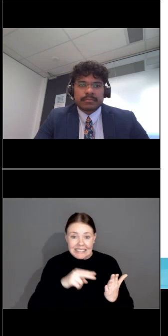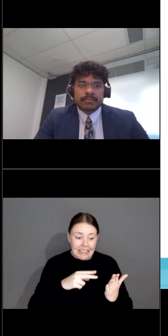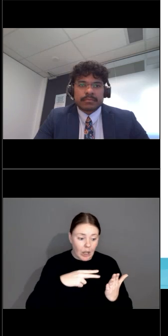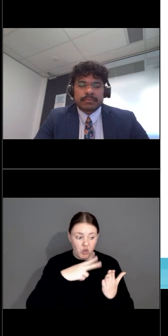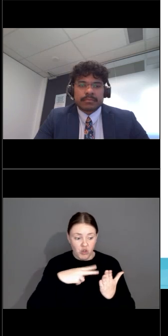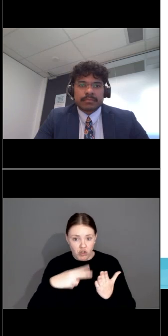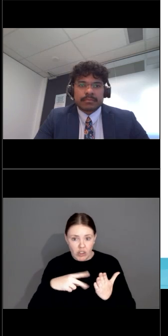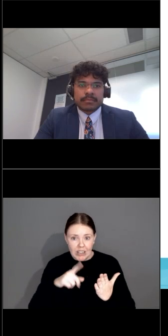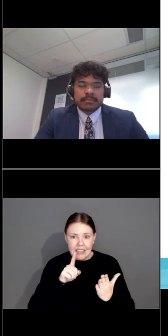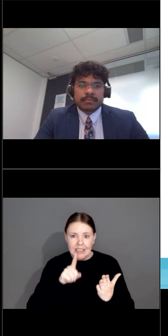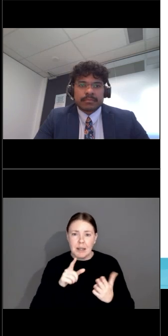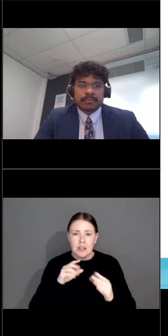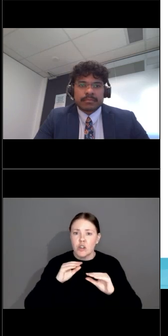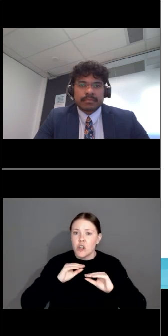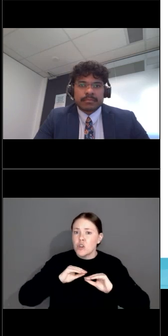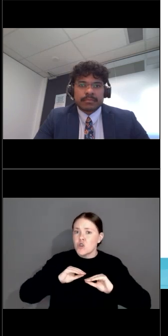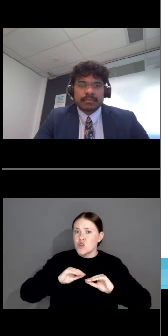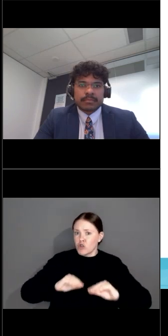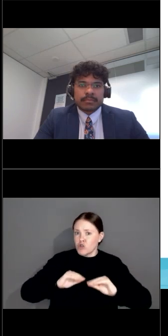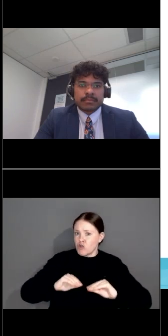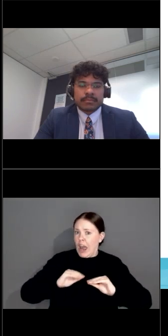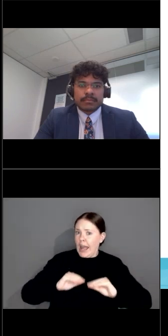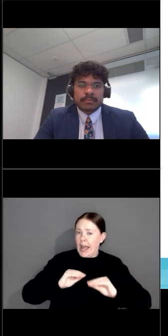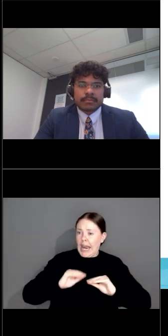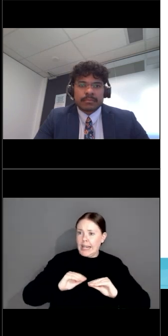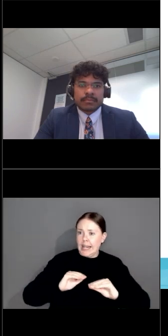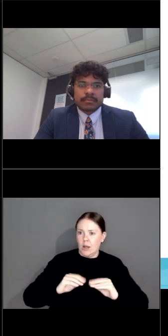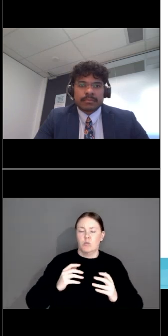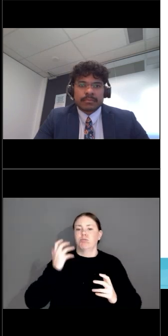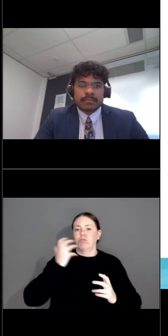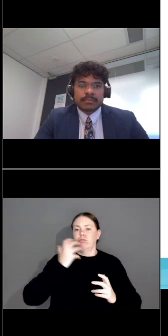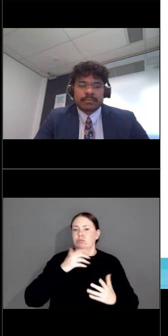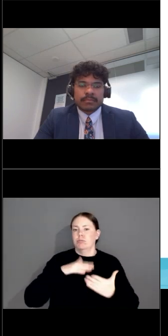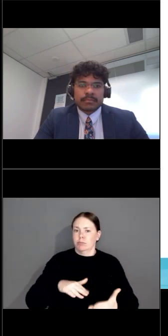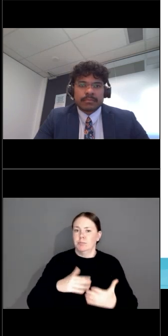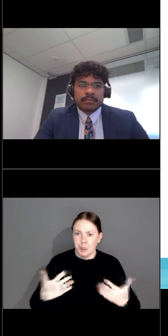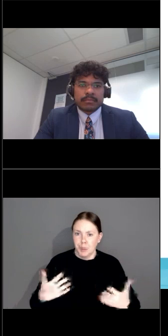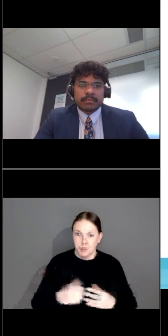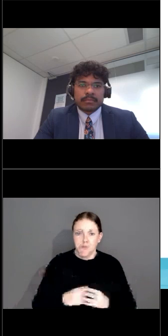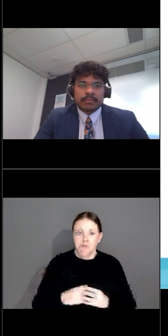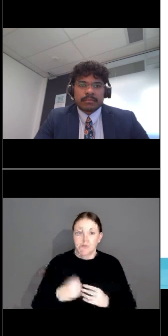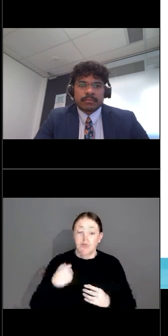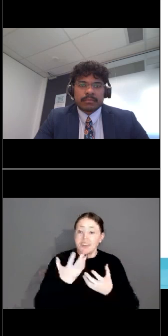come out of law as part of a original on the legal clinic that were doing um as part of their final